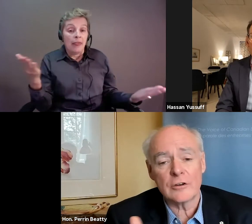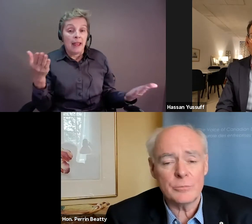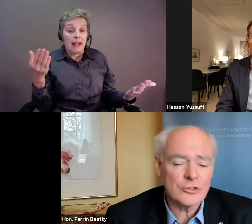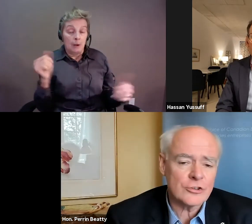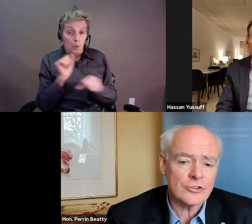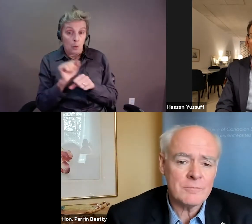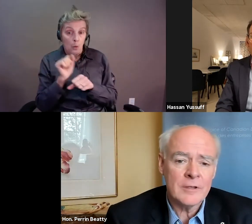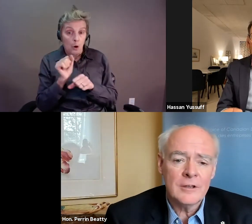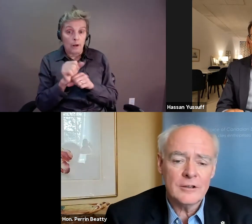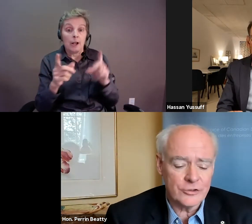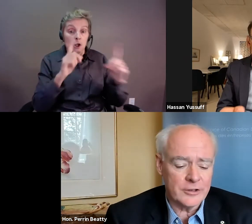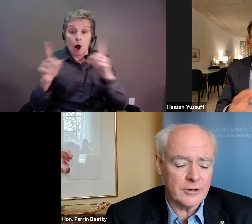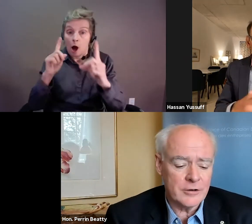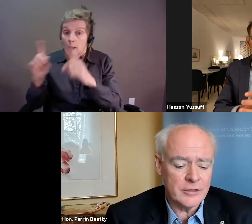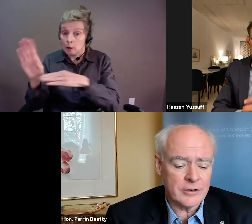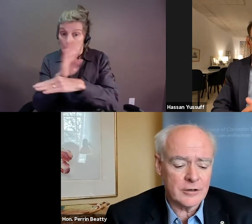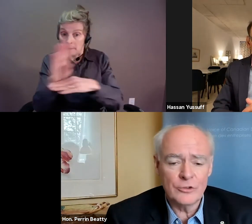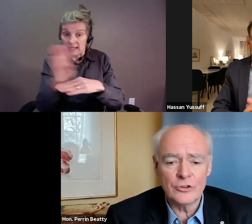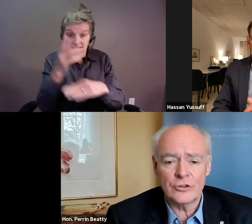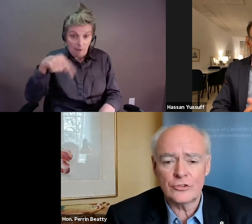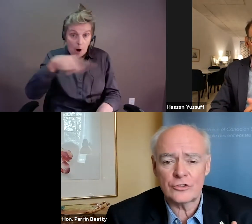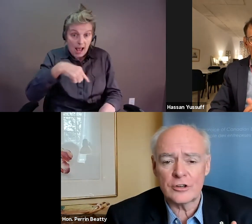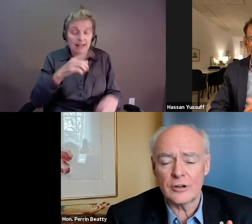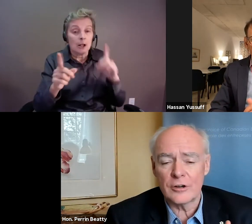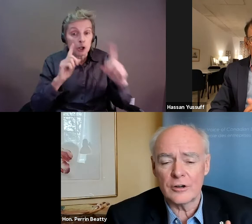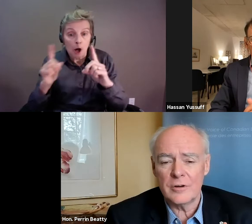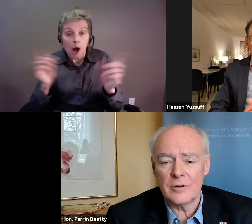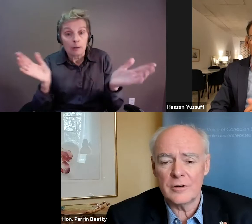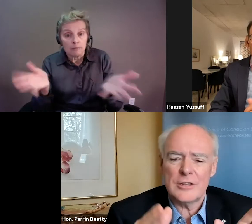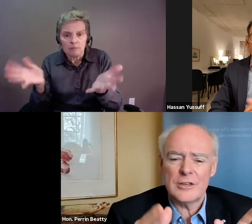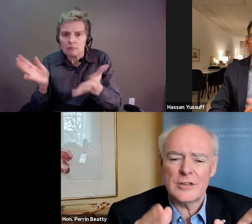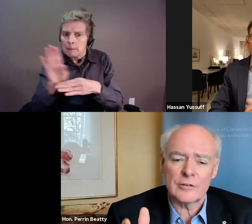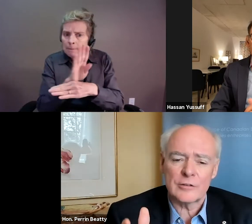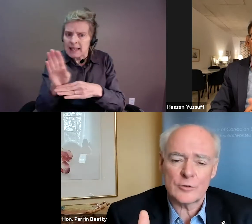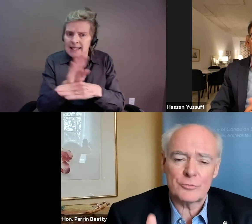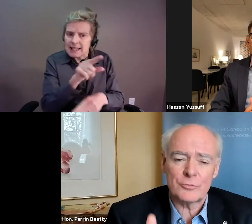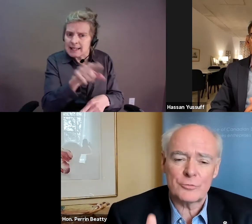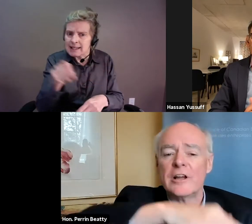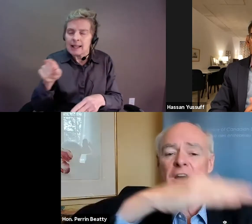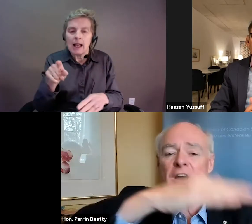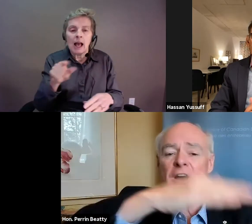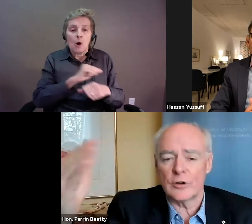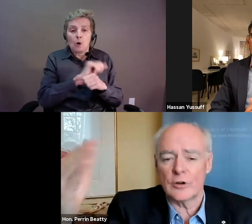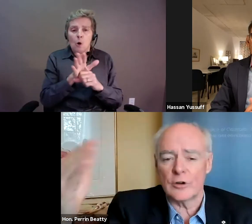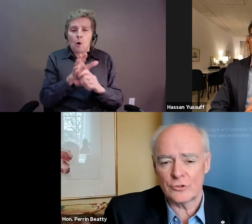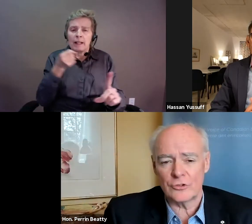and talking to businesses is that businesses, the impact of COVID has been very uneven across